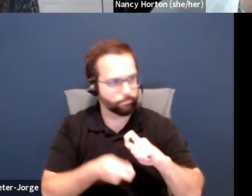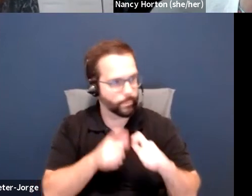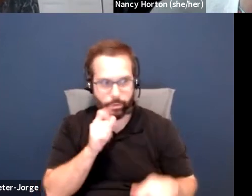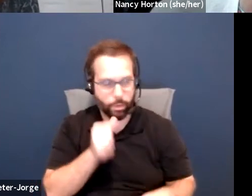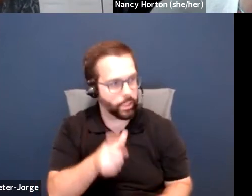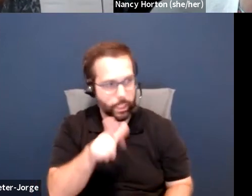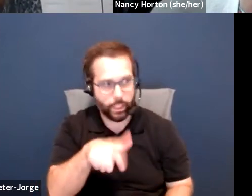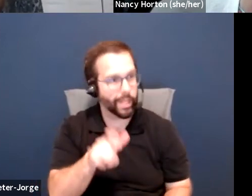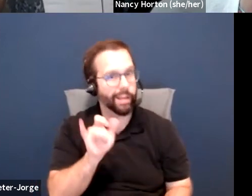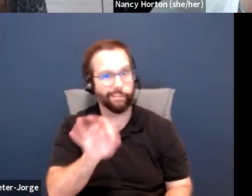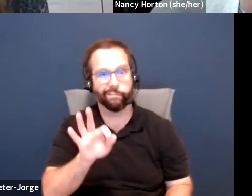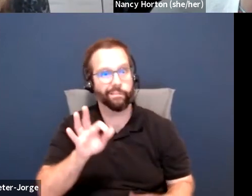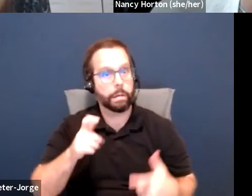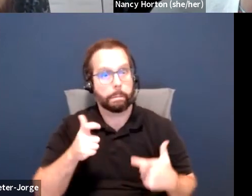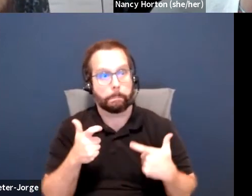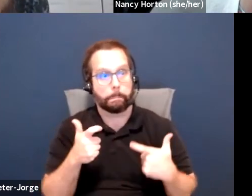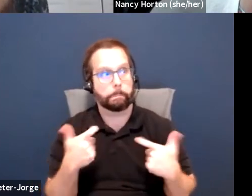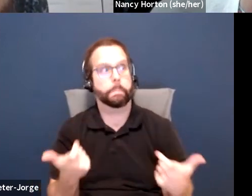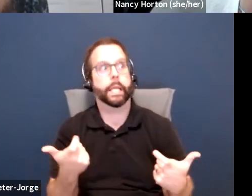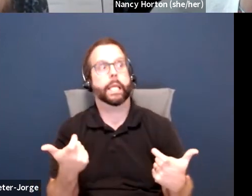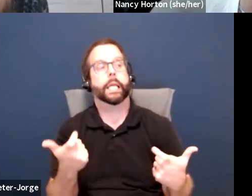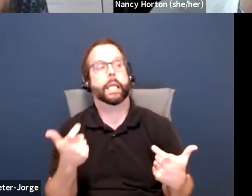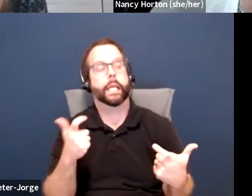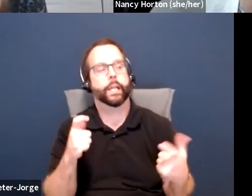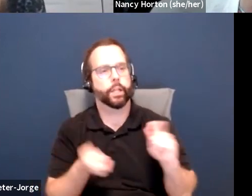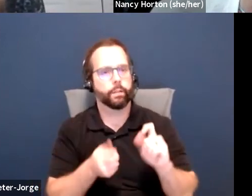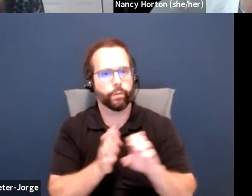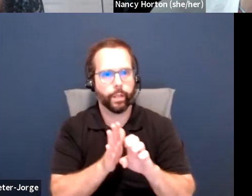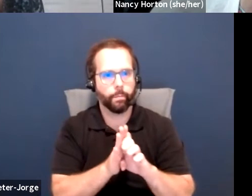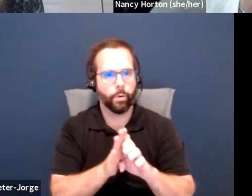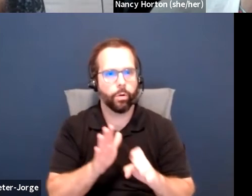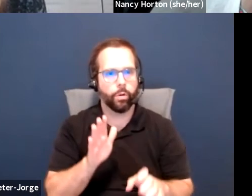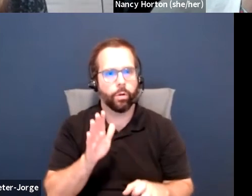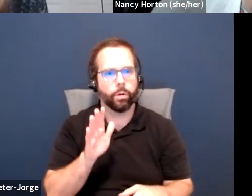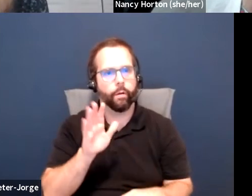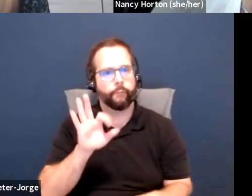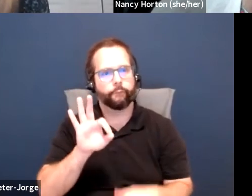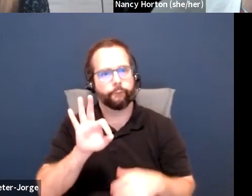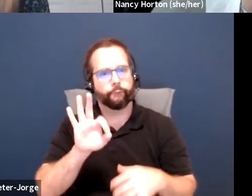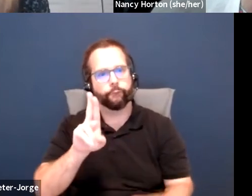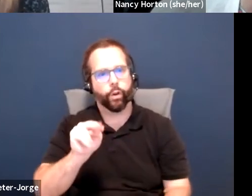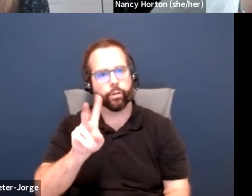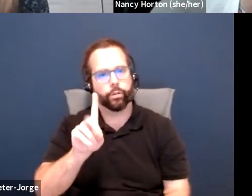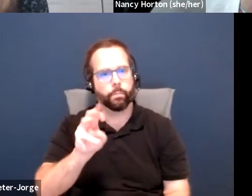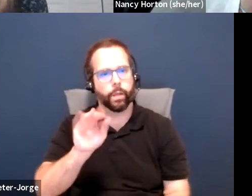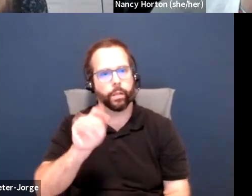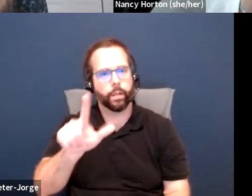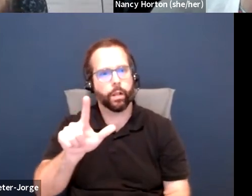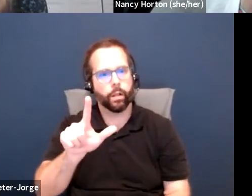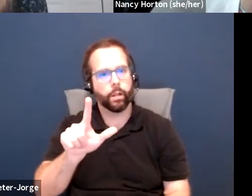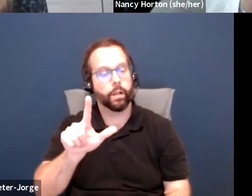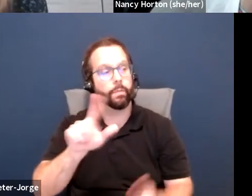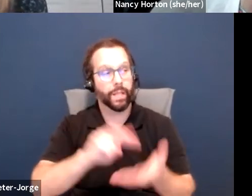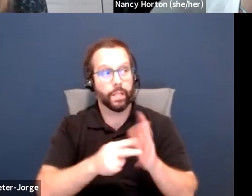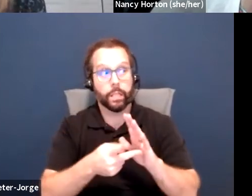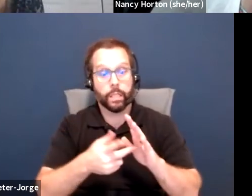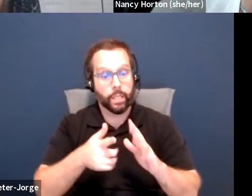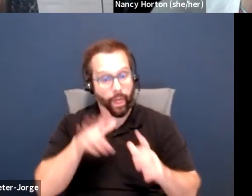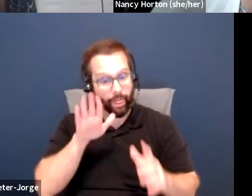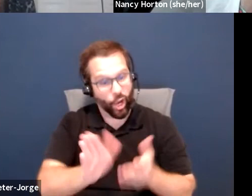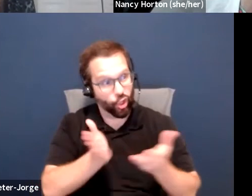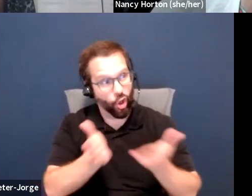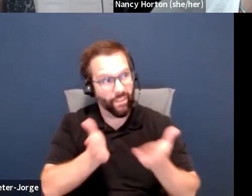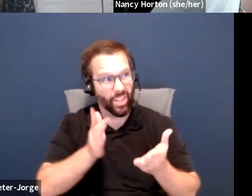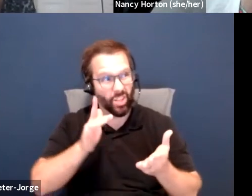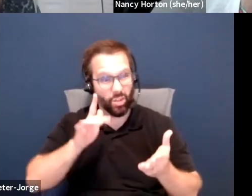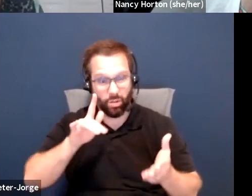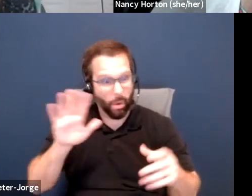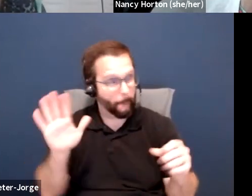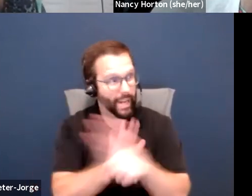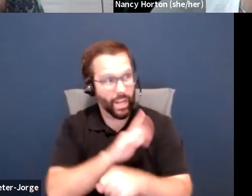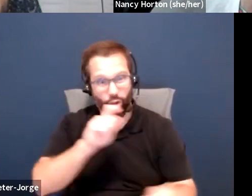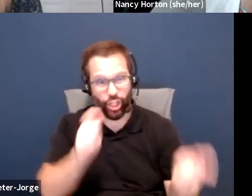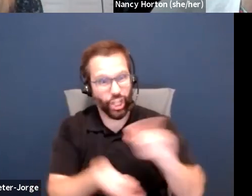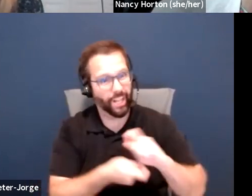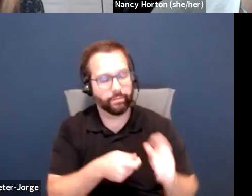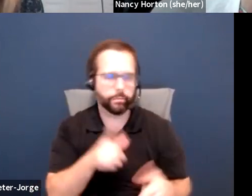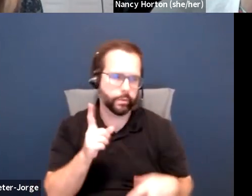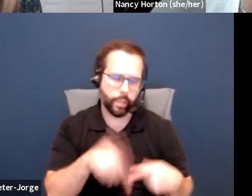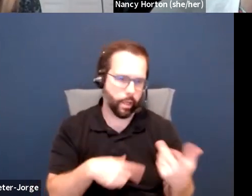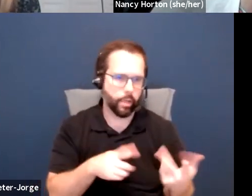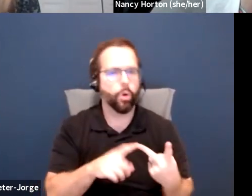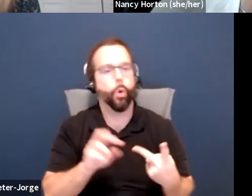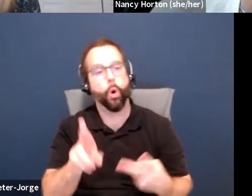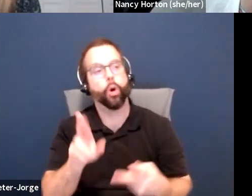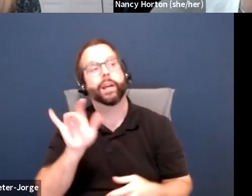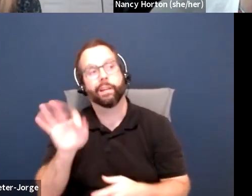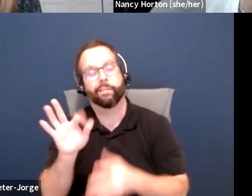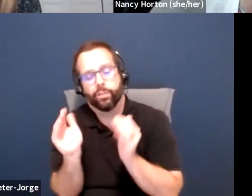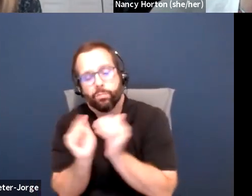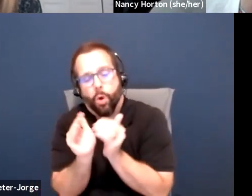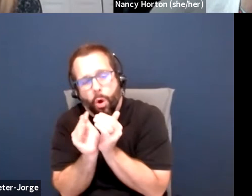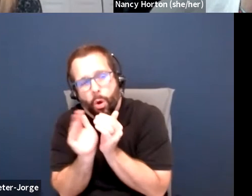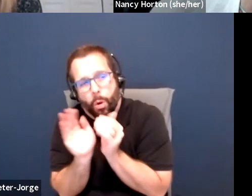cause a fundamental alteration or an